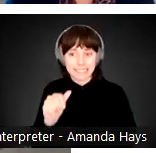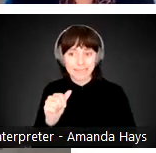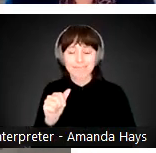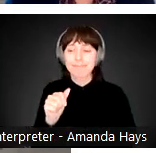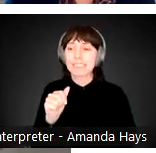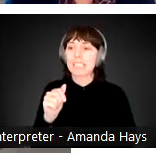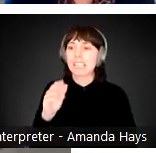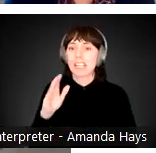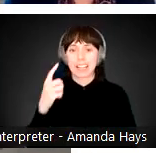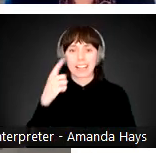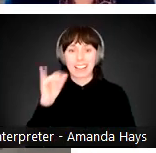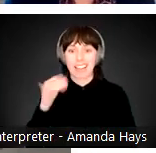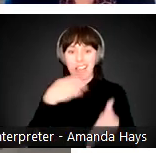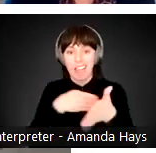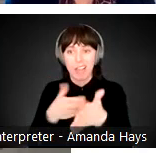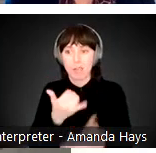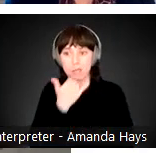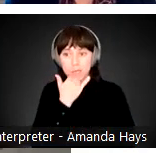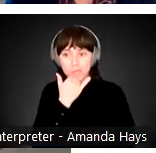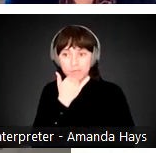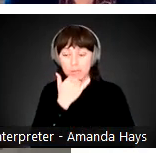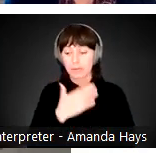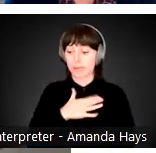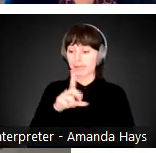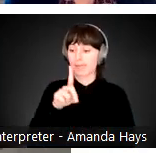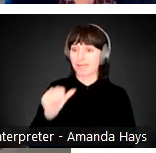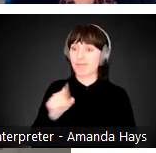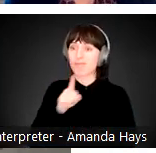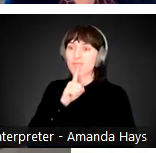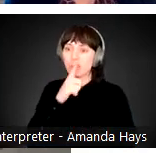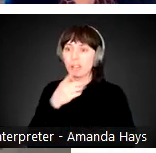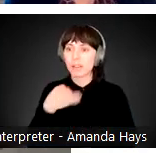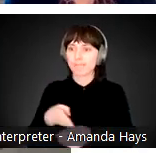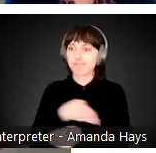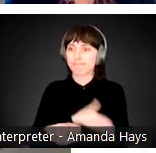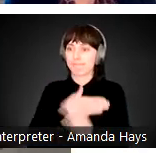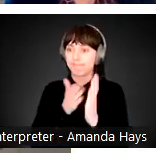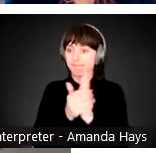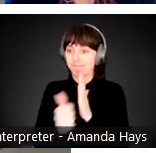better lawyer, I know how to handle stress. I made the joke once that trial's